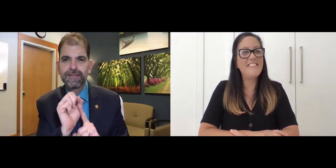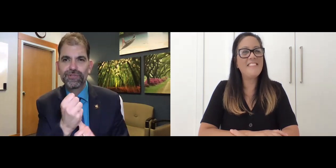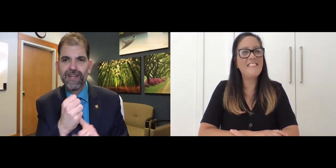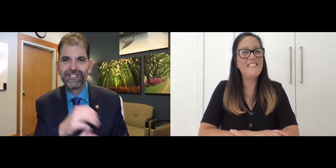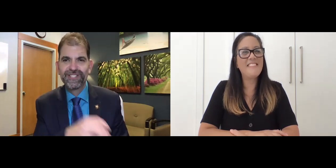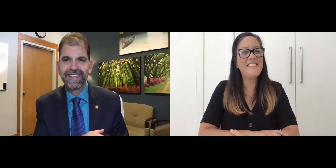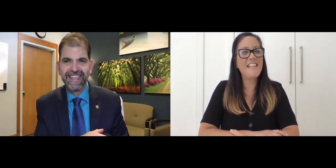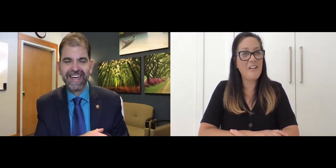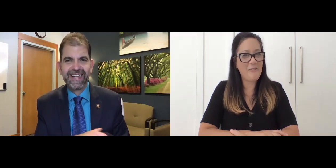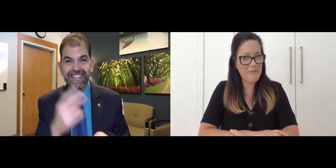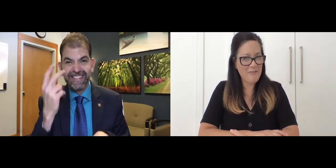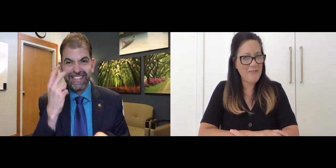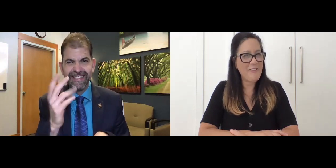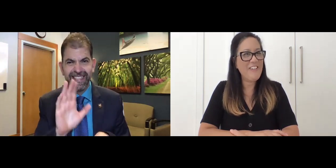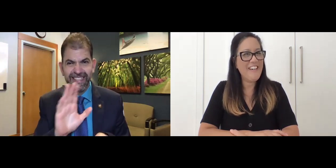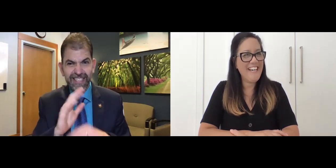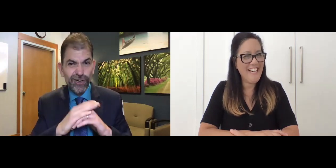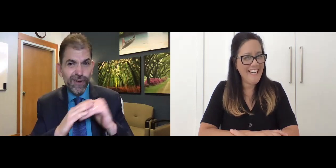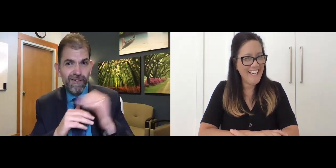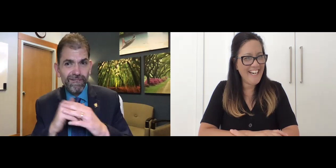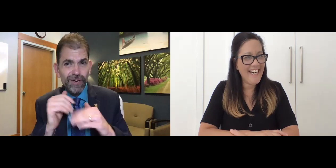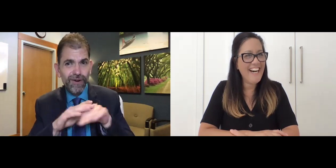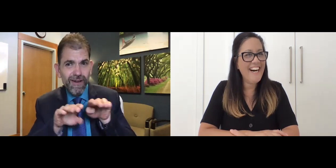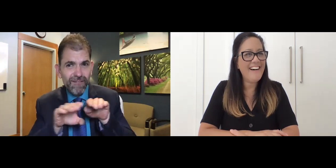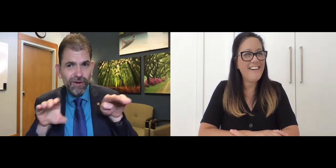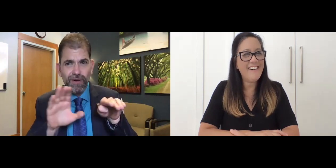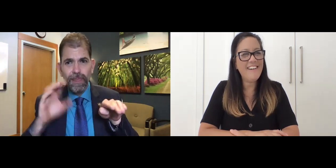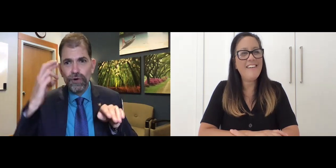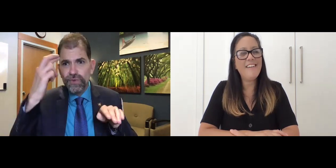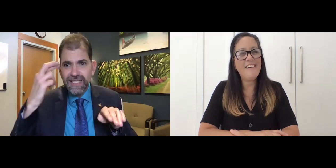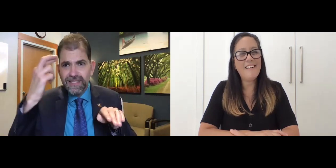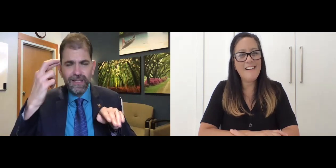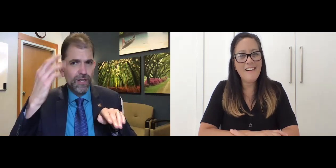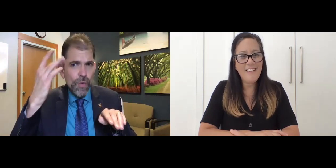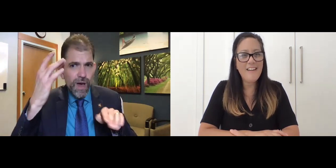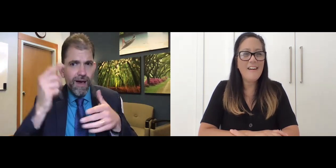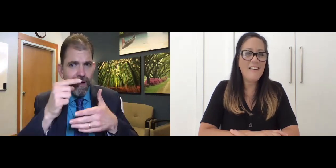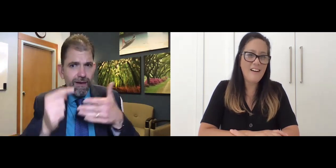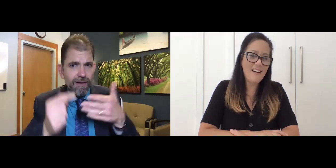you deal with that situation? Would you be comfortable? You know we want to see their comfort